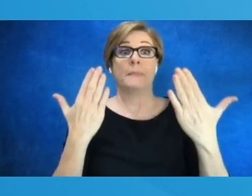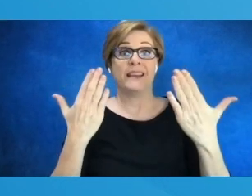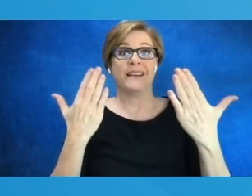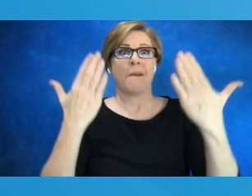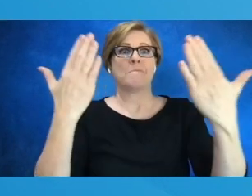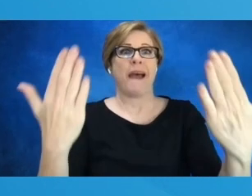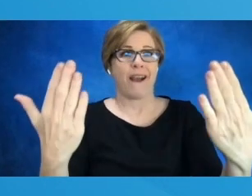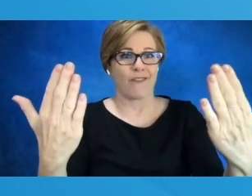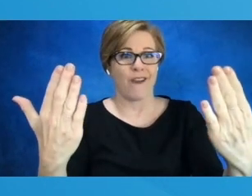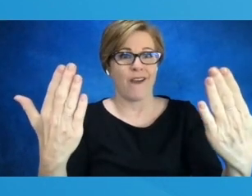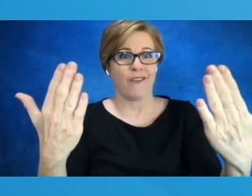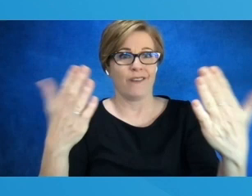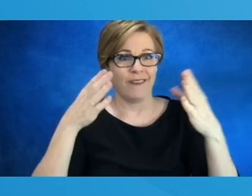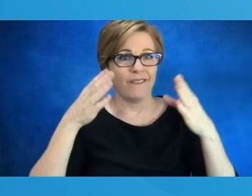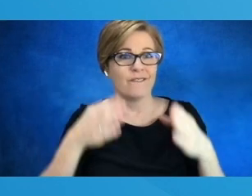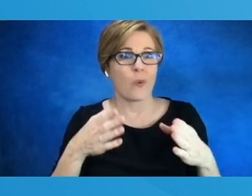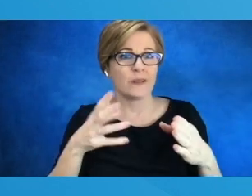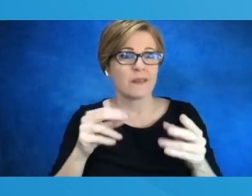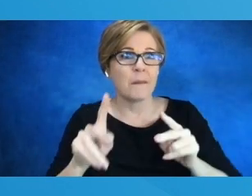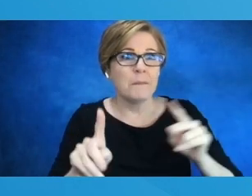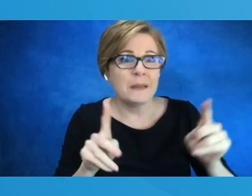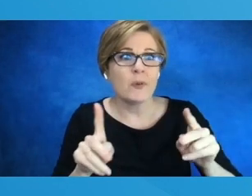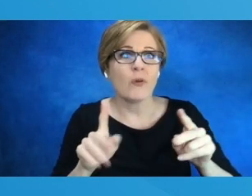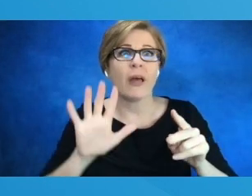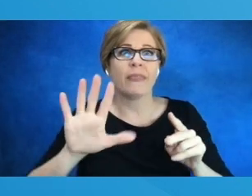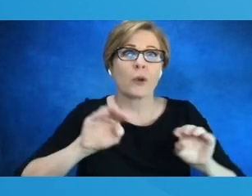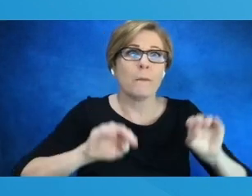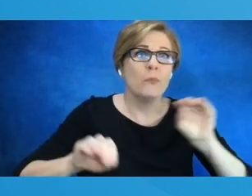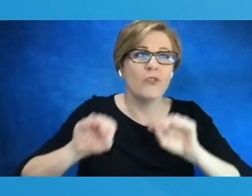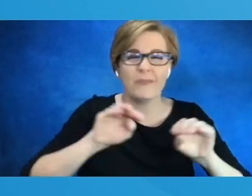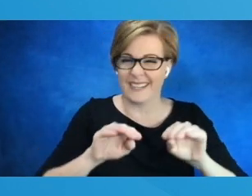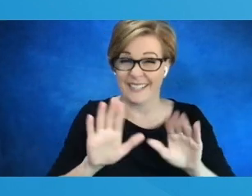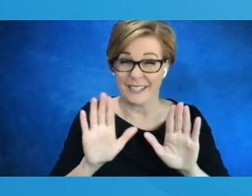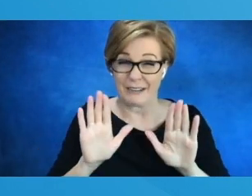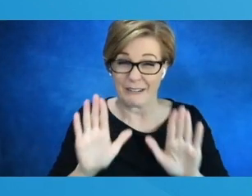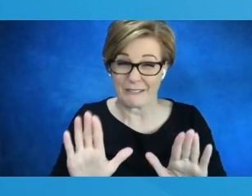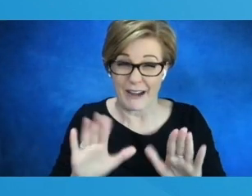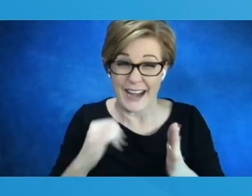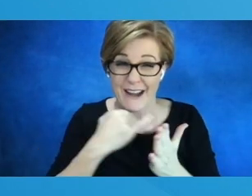Wonderful, great use of art terms there.